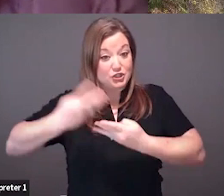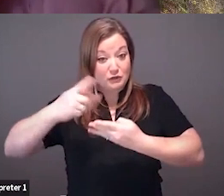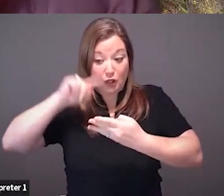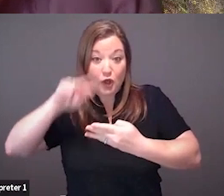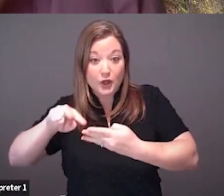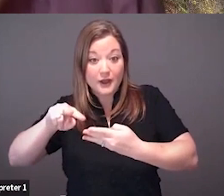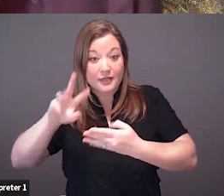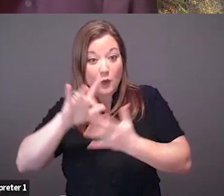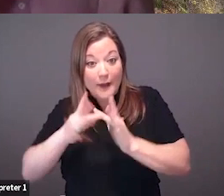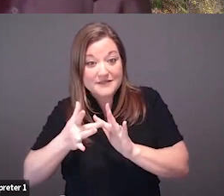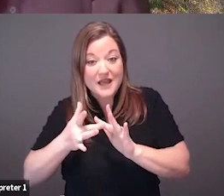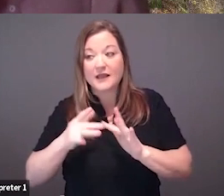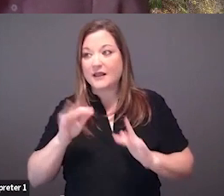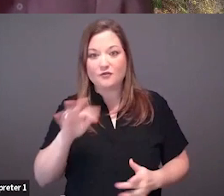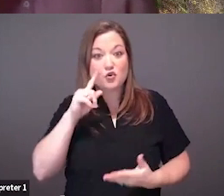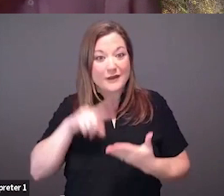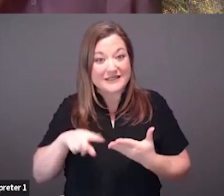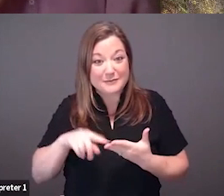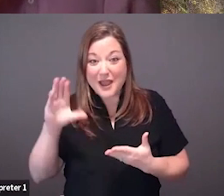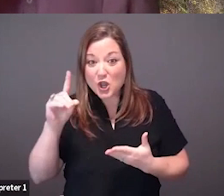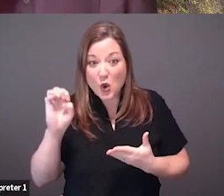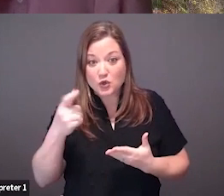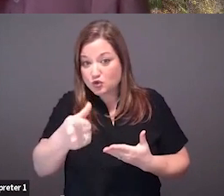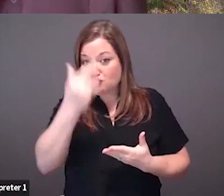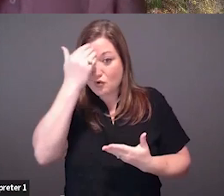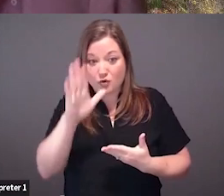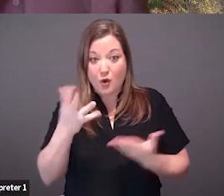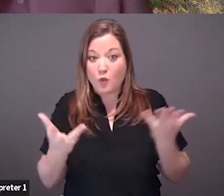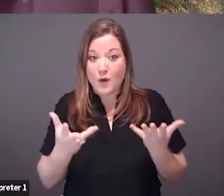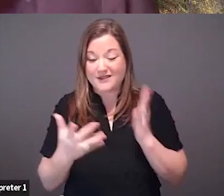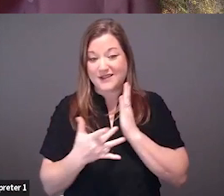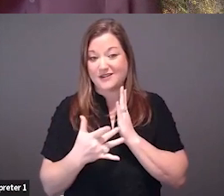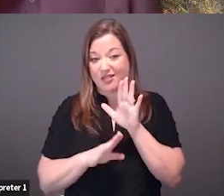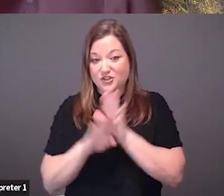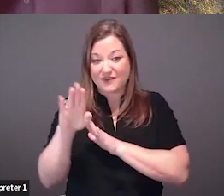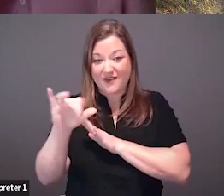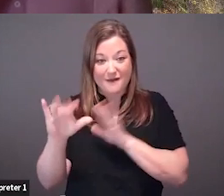code and you inspect the code, you don't actually know what technology is building the form on that website because it's not like they're--